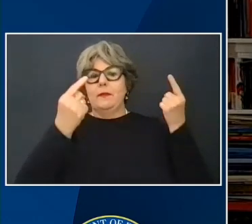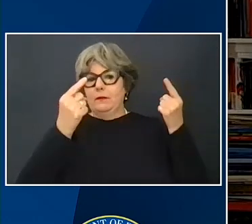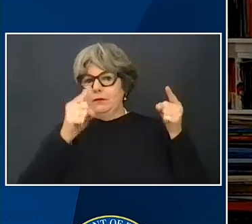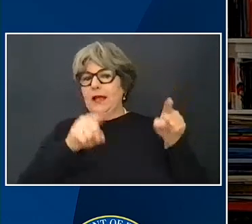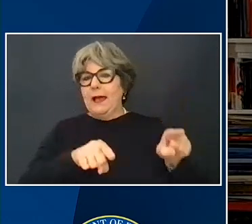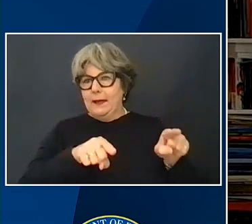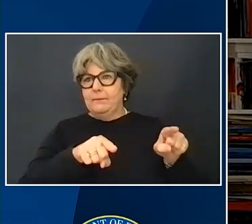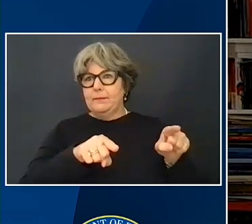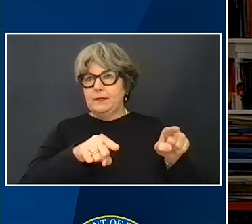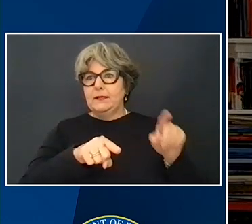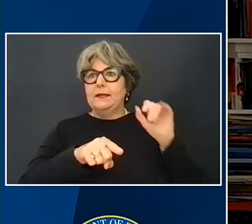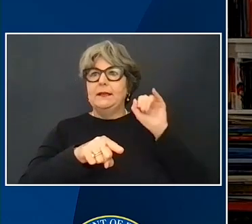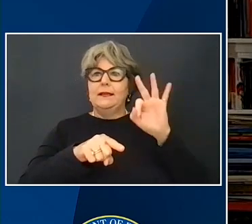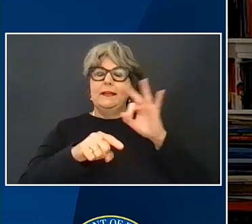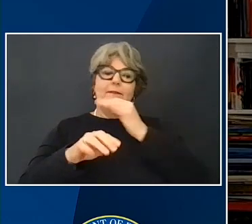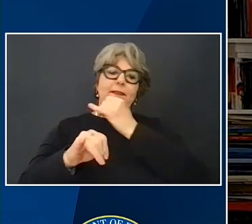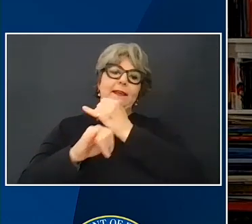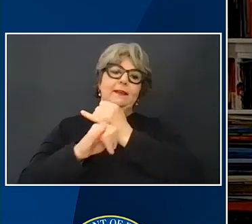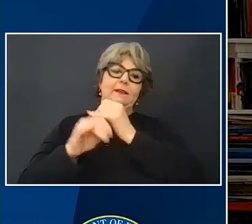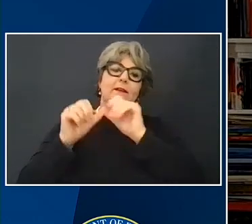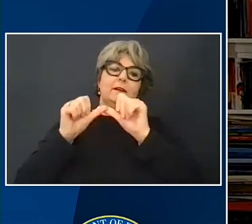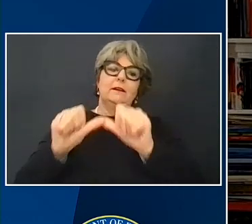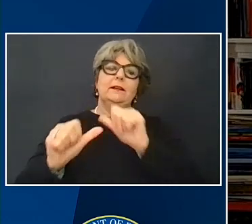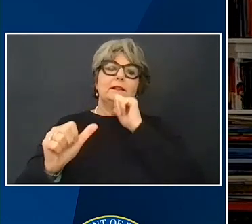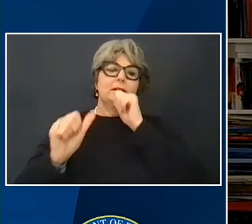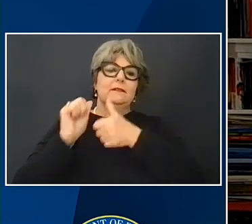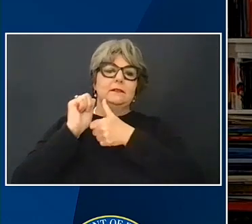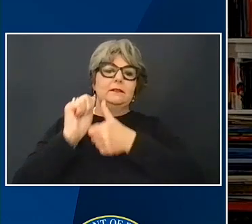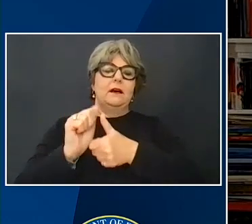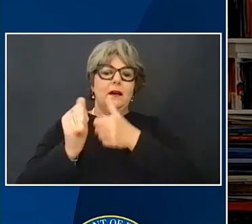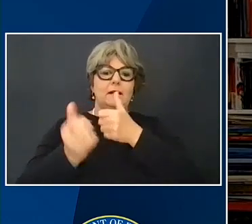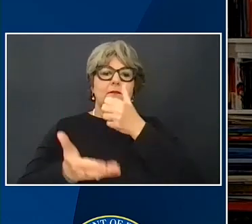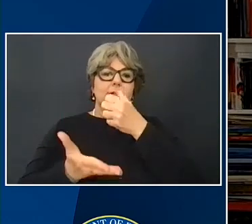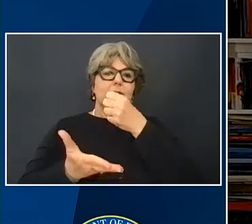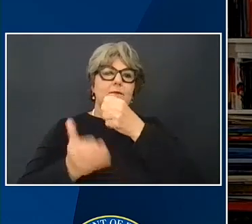the institution remains non-compliant during- even if it does manage to turn